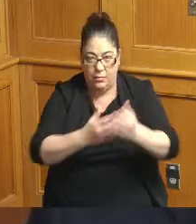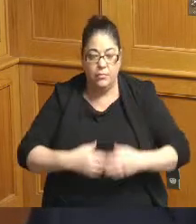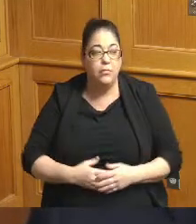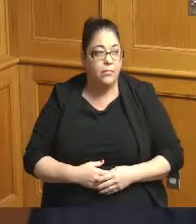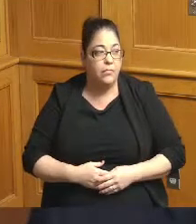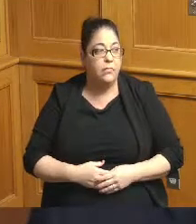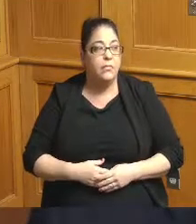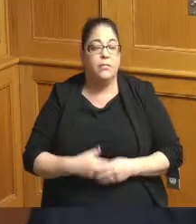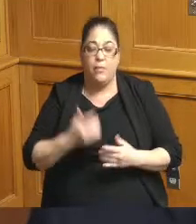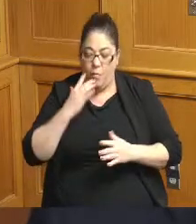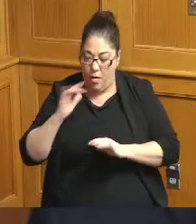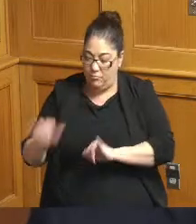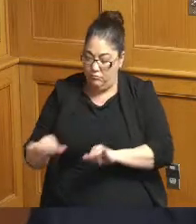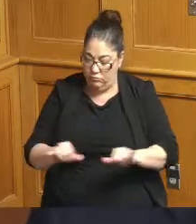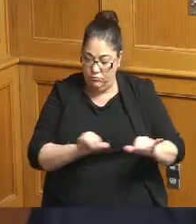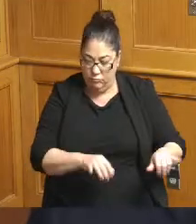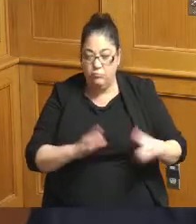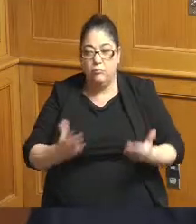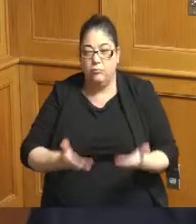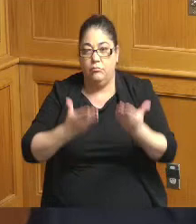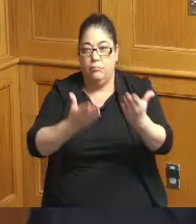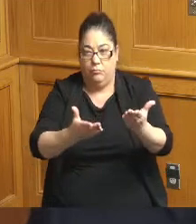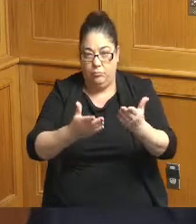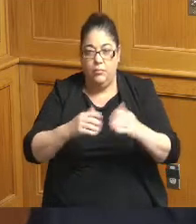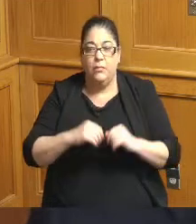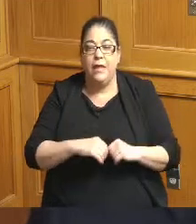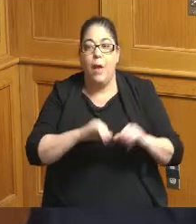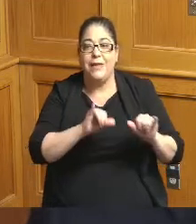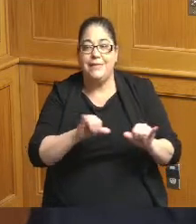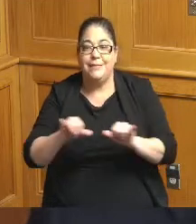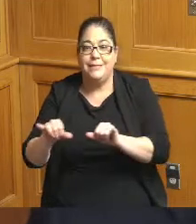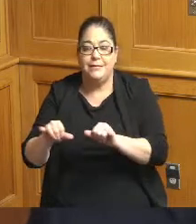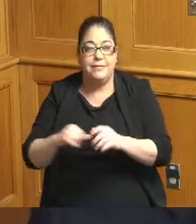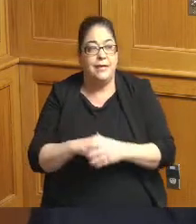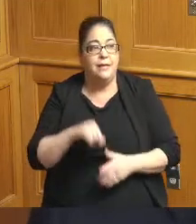consistencies within the recommended budget where there were things that stood out as